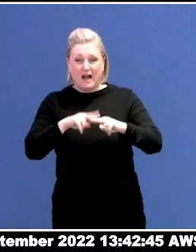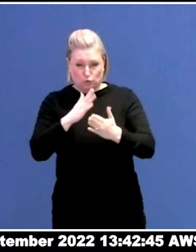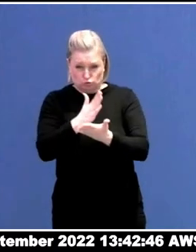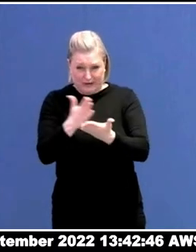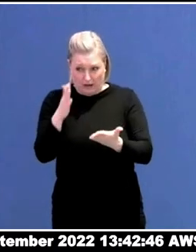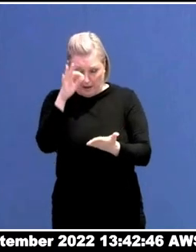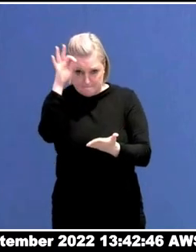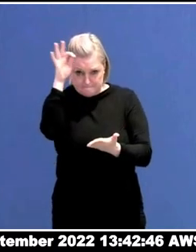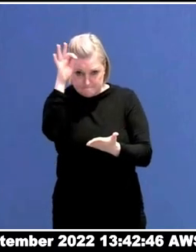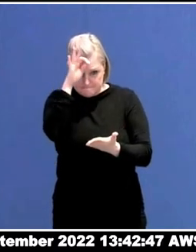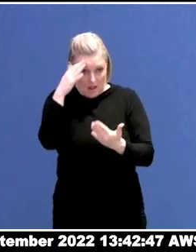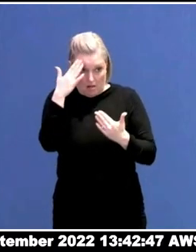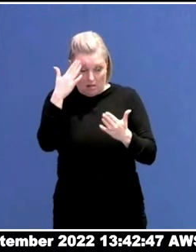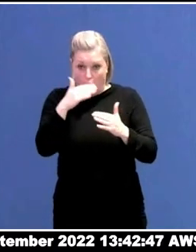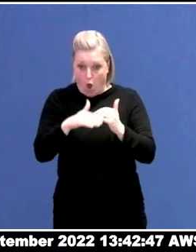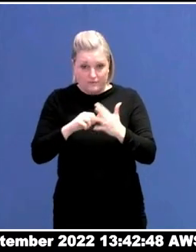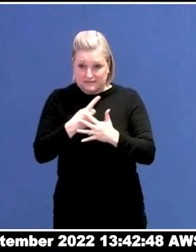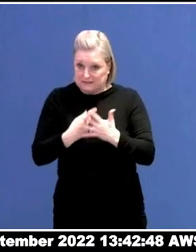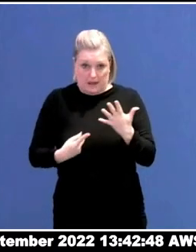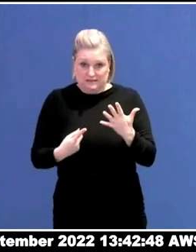identify people with disabilities and their support needs.